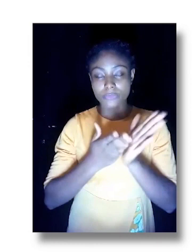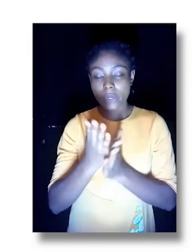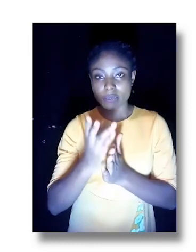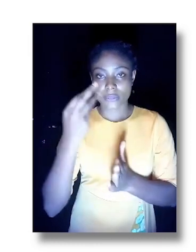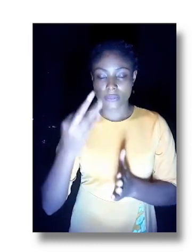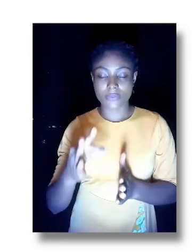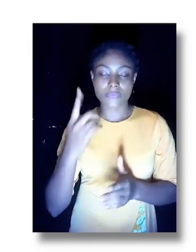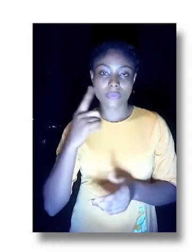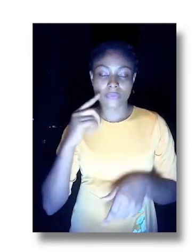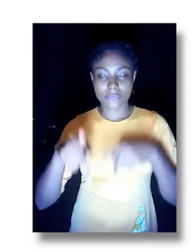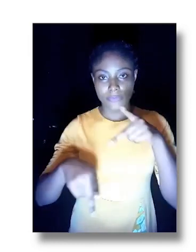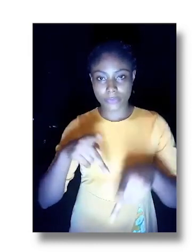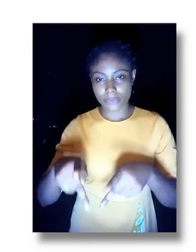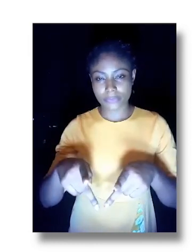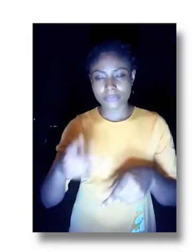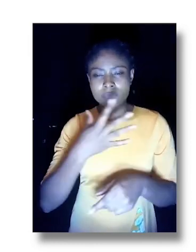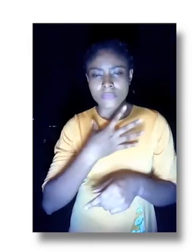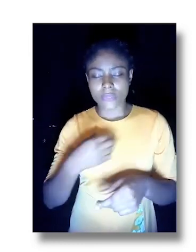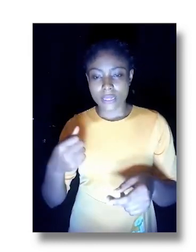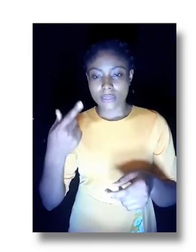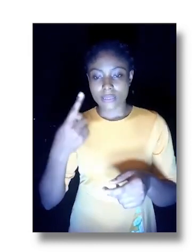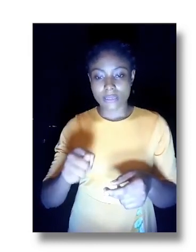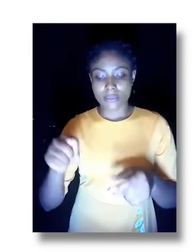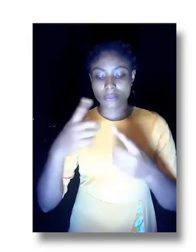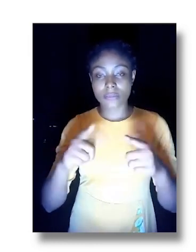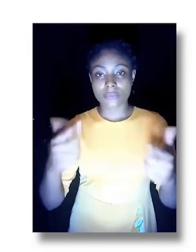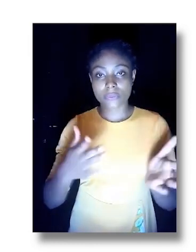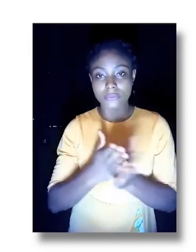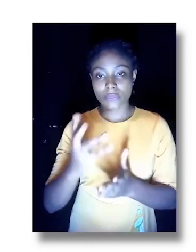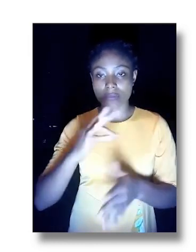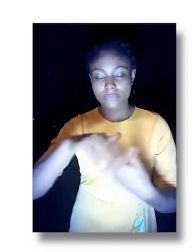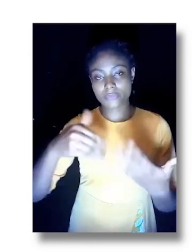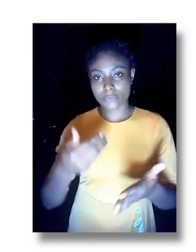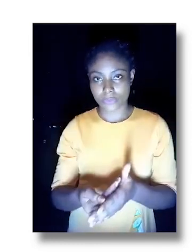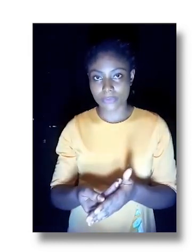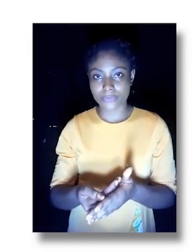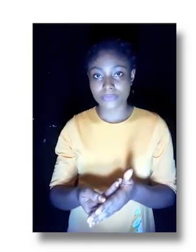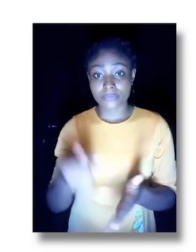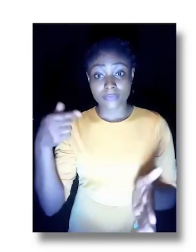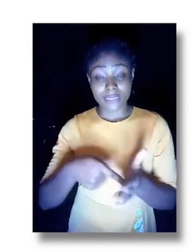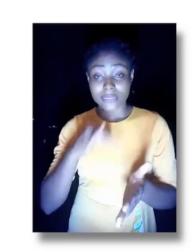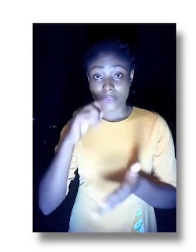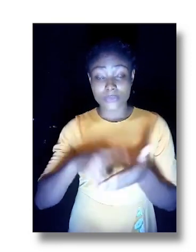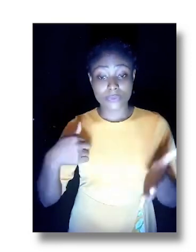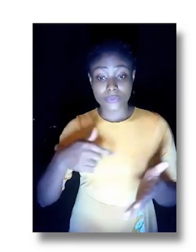rights of the Deaf people and more so, the linguistic rights of all.